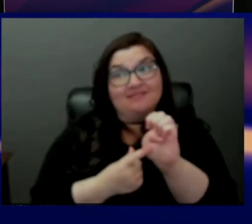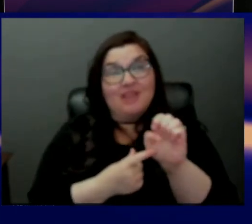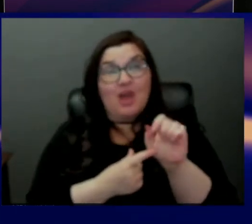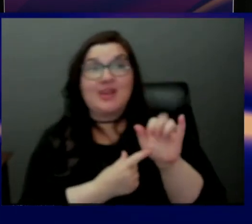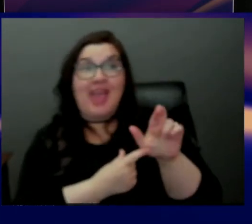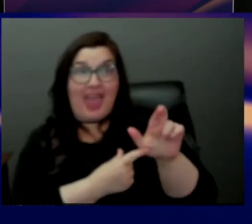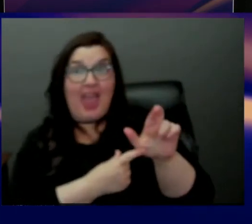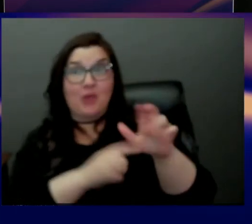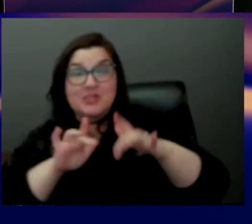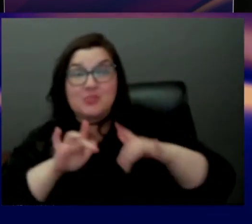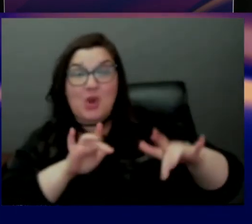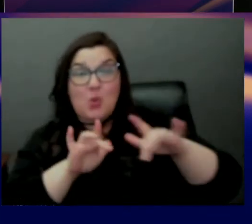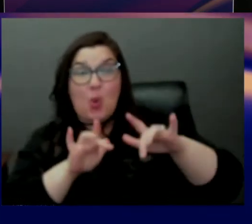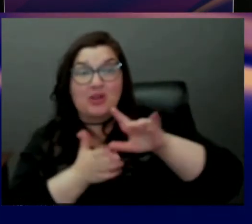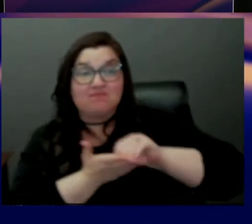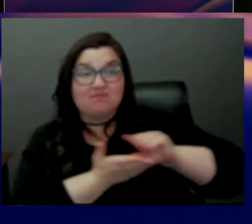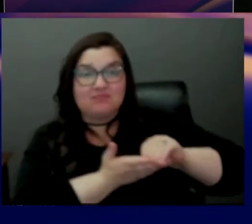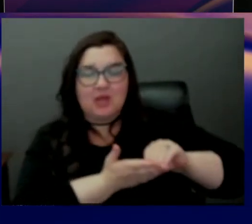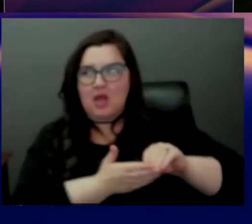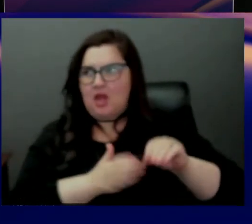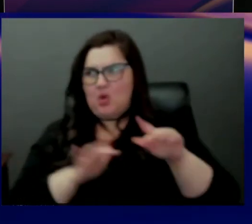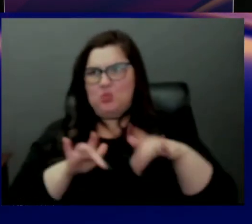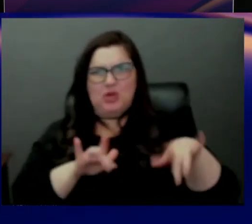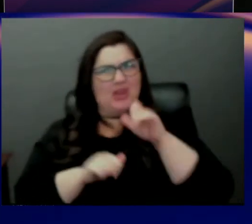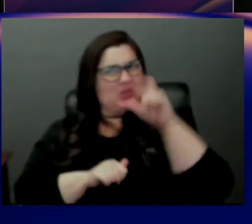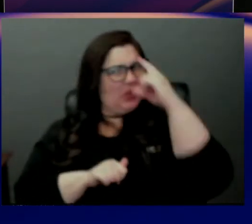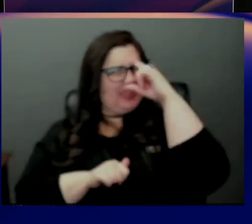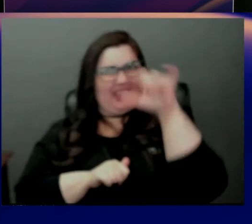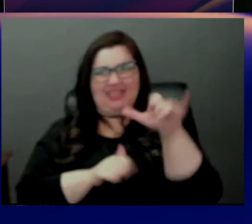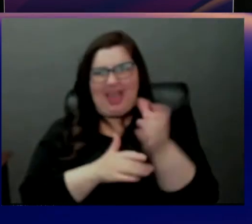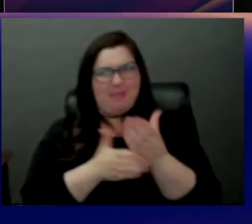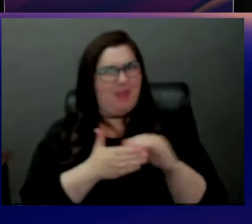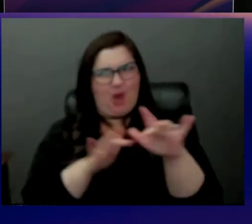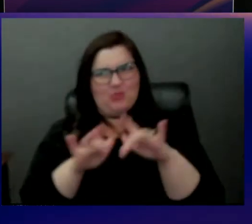It wasn't recorded, I don't think our pieces recorded? No? - I'm not sure. It dropped out.